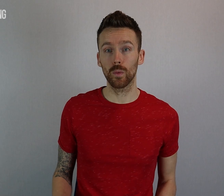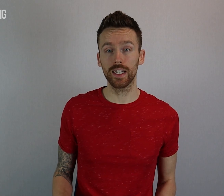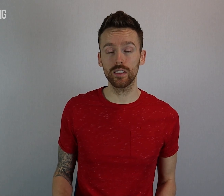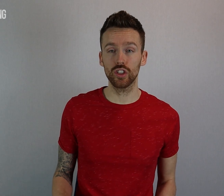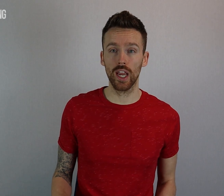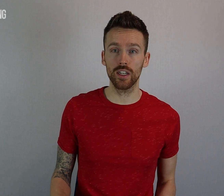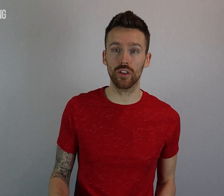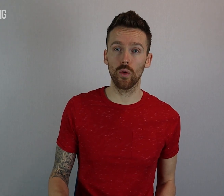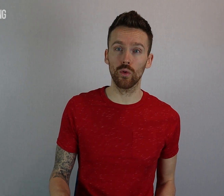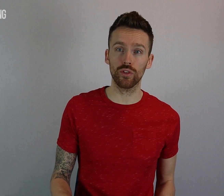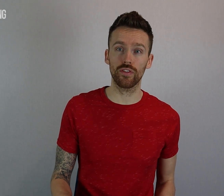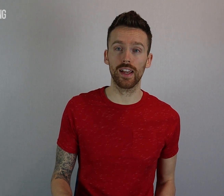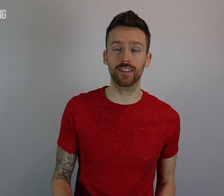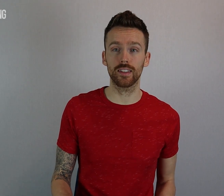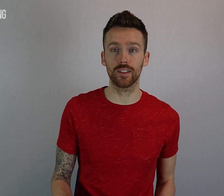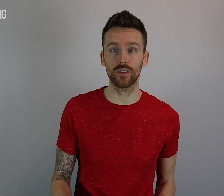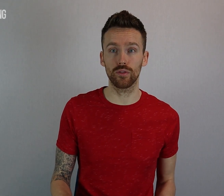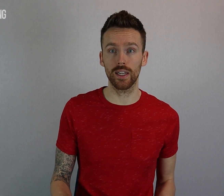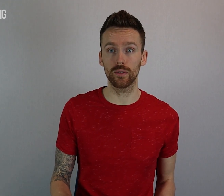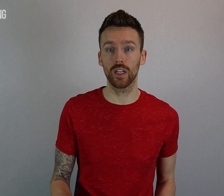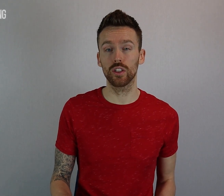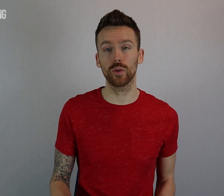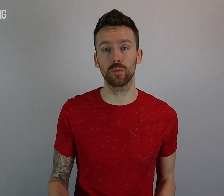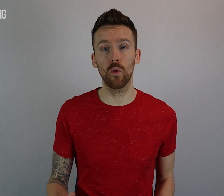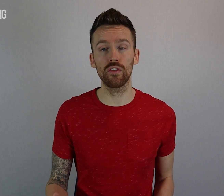We need to change the order of that sentence around so it's more